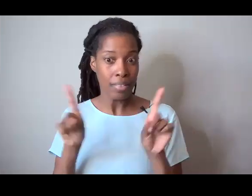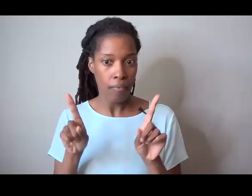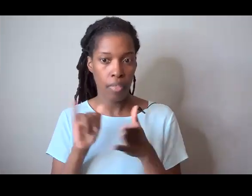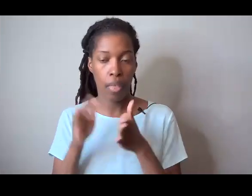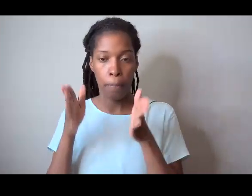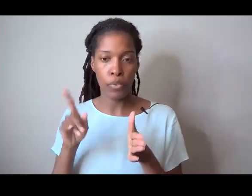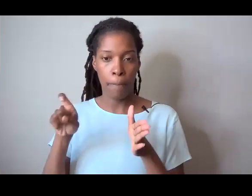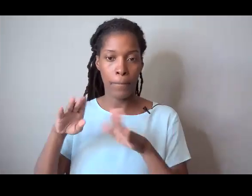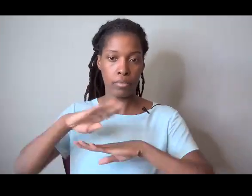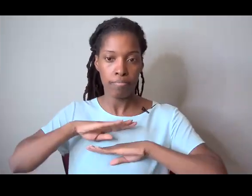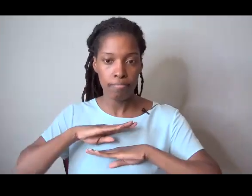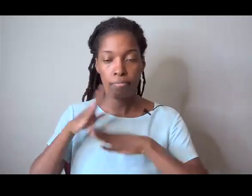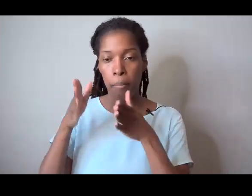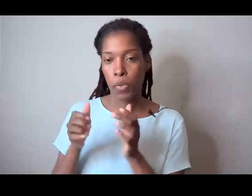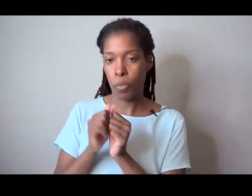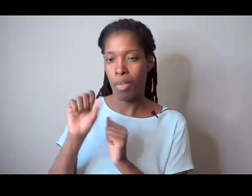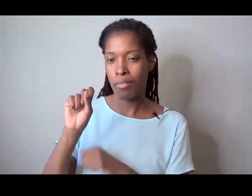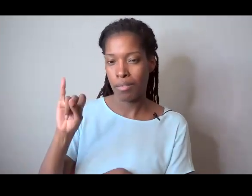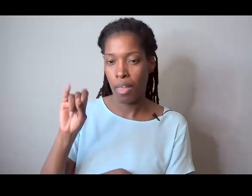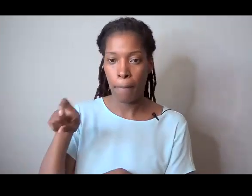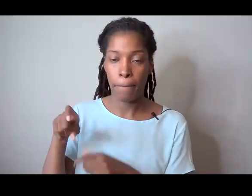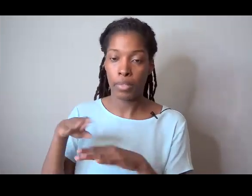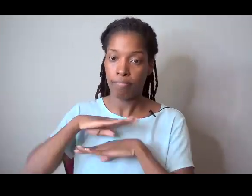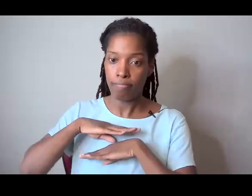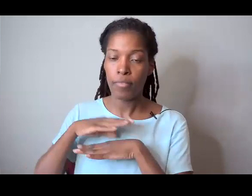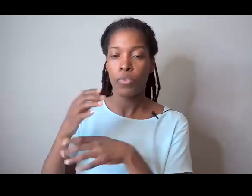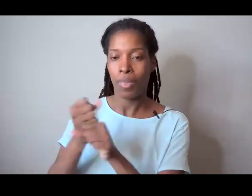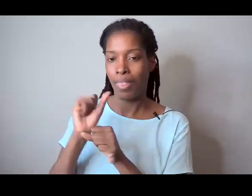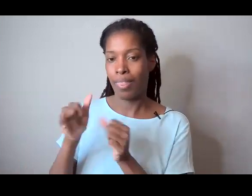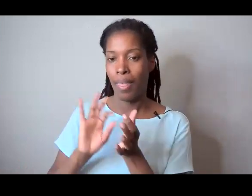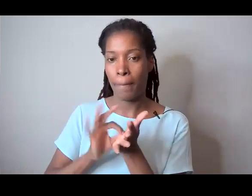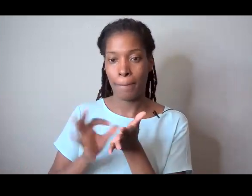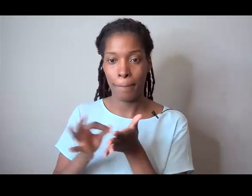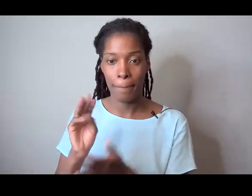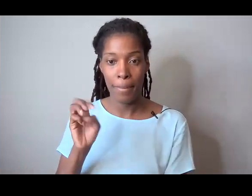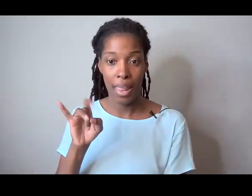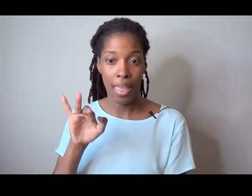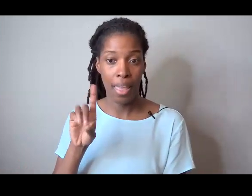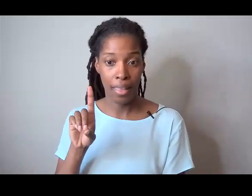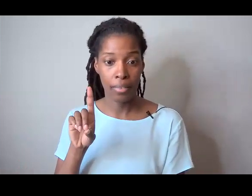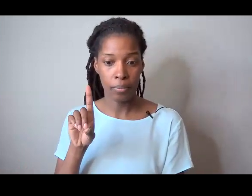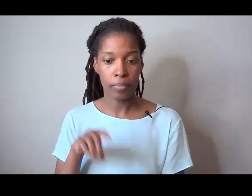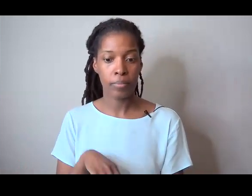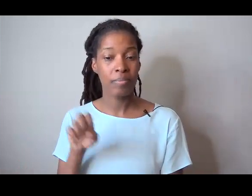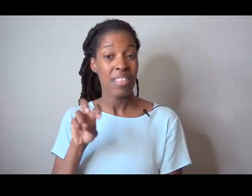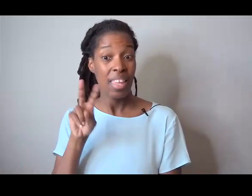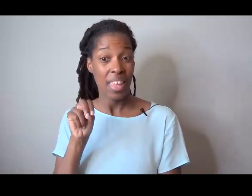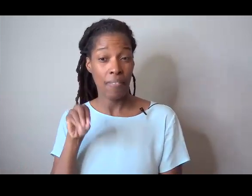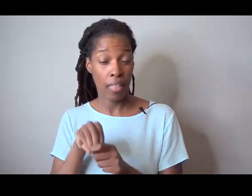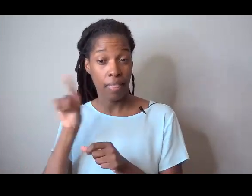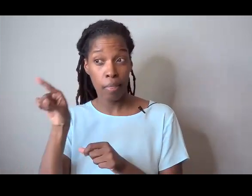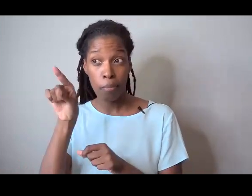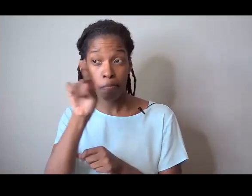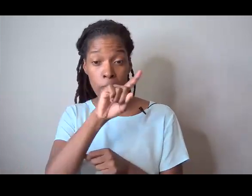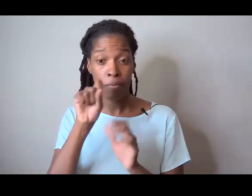a person with SSI has to meet to get Medicaid. So even in those states where Medicaid isn't